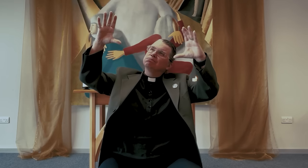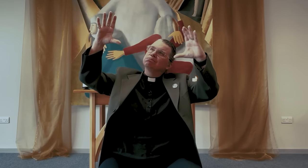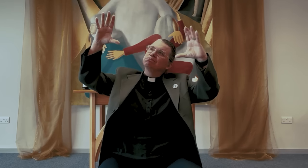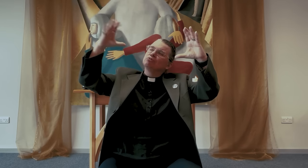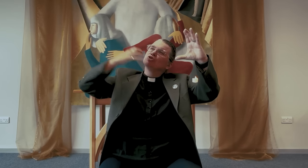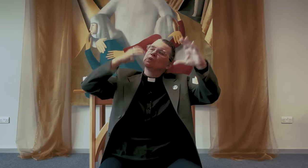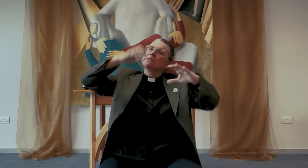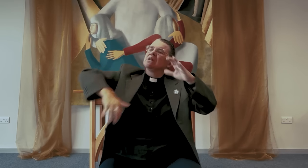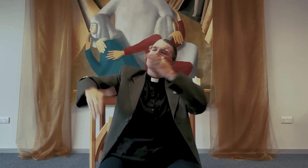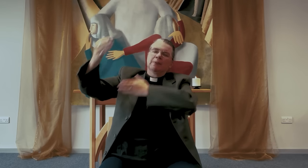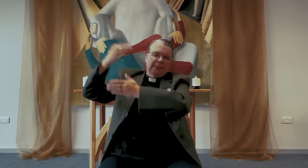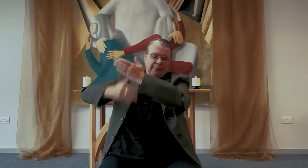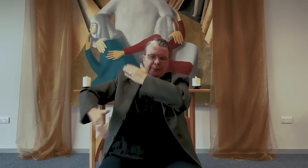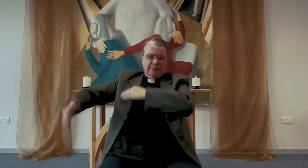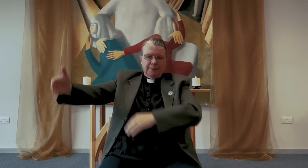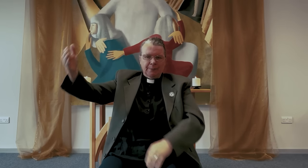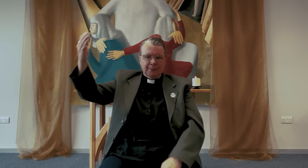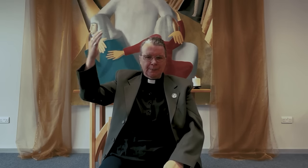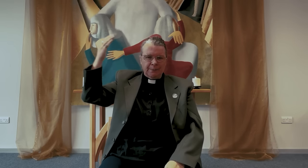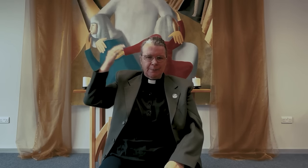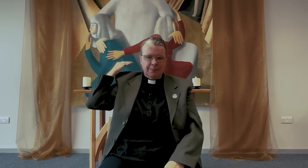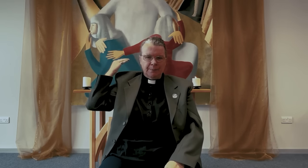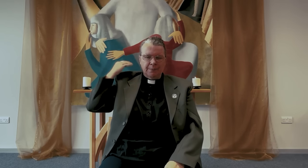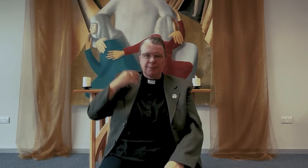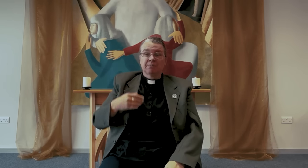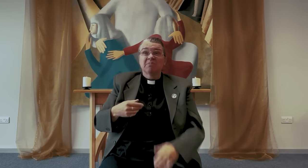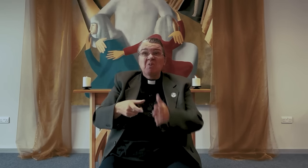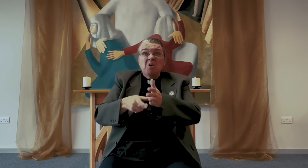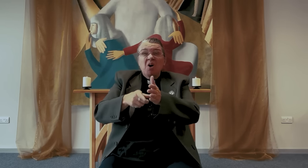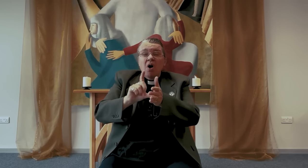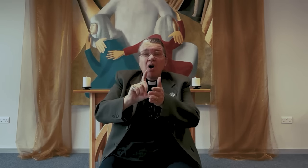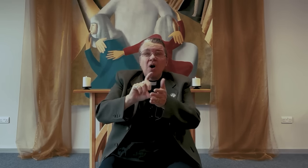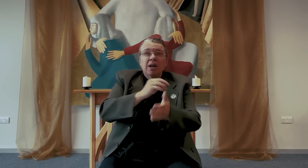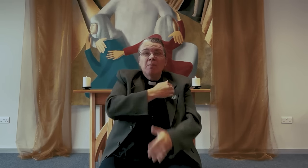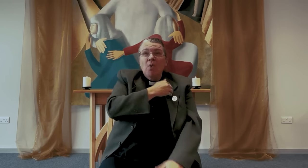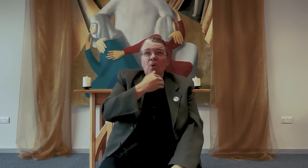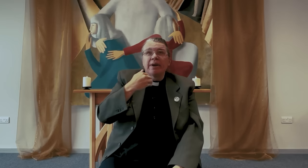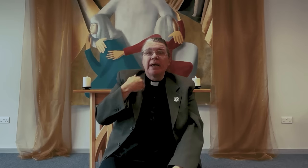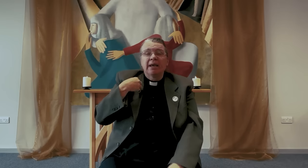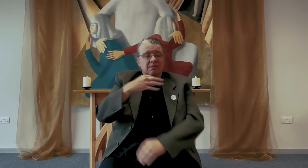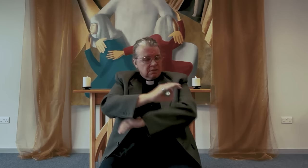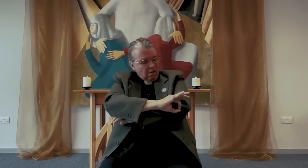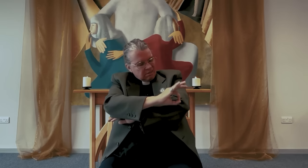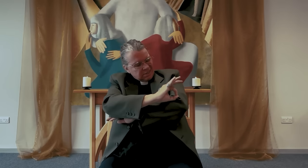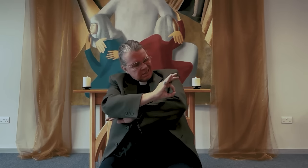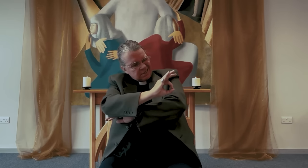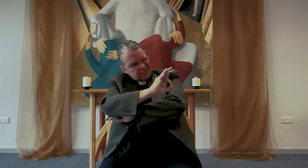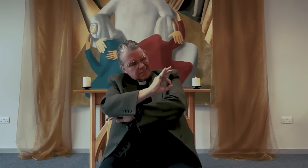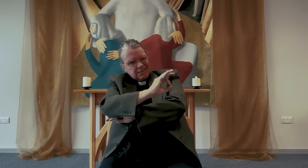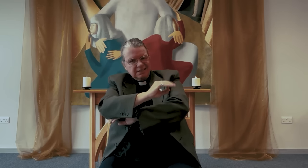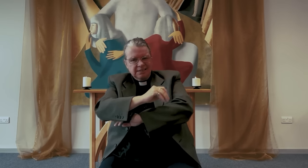in ancient Jerusalem. Early in the morning, the sun is barely risen.